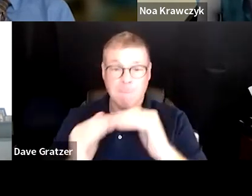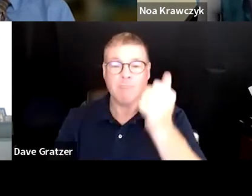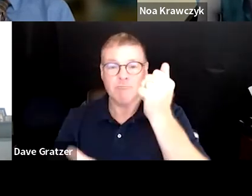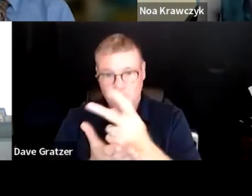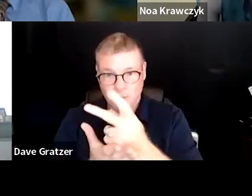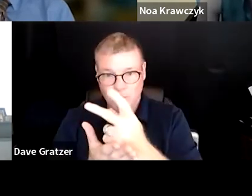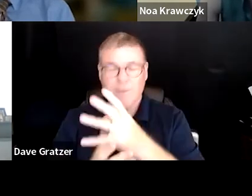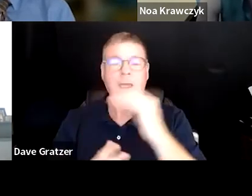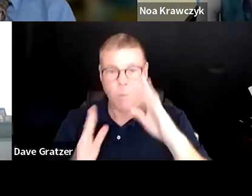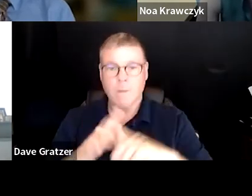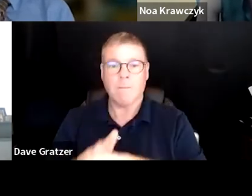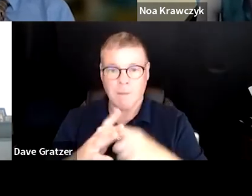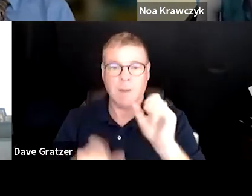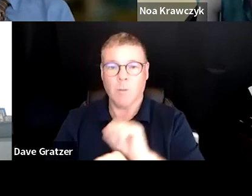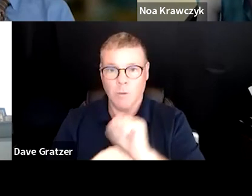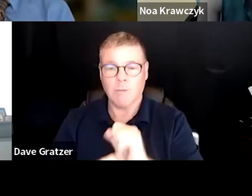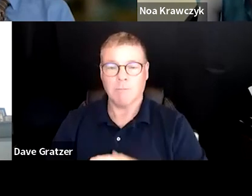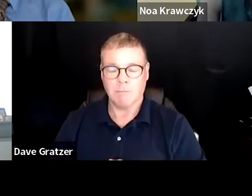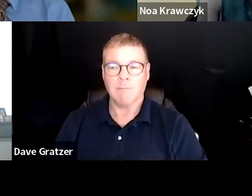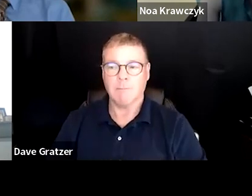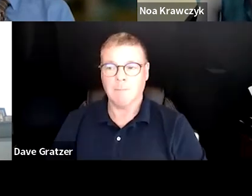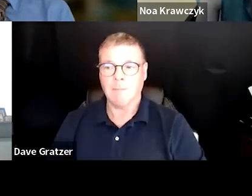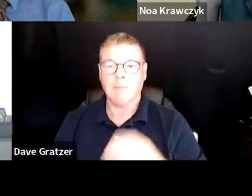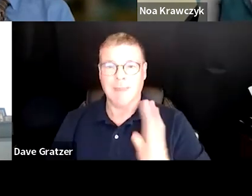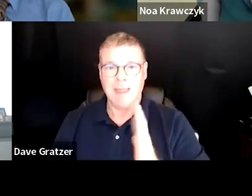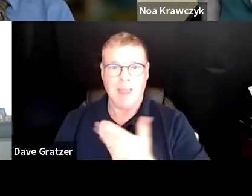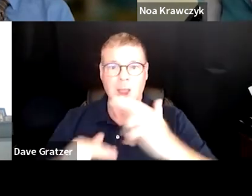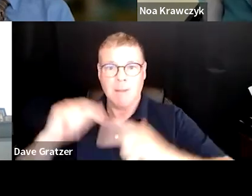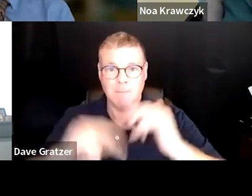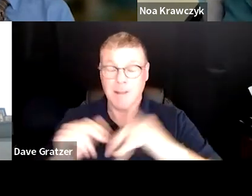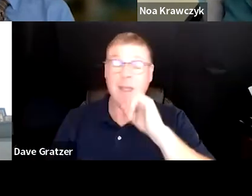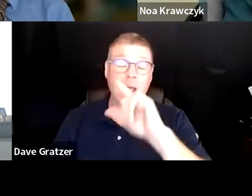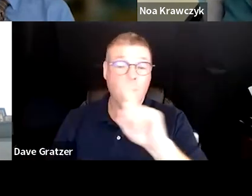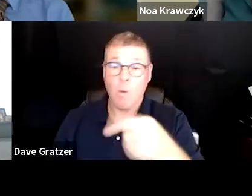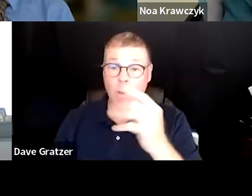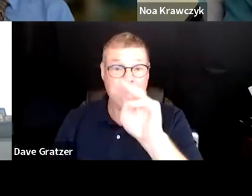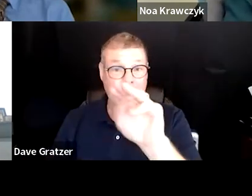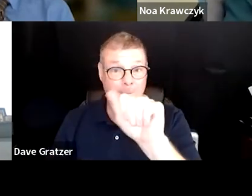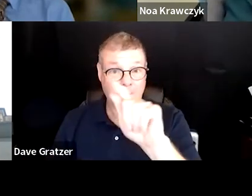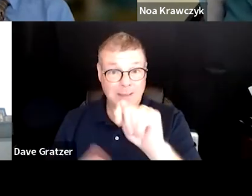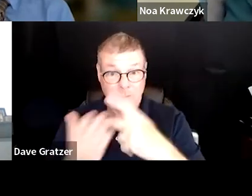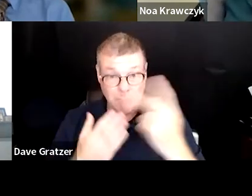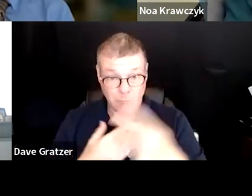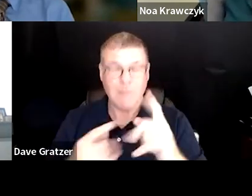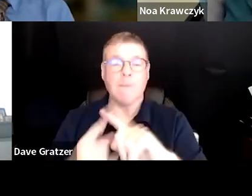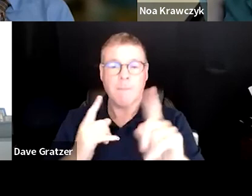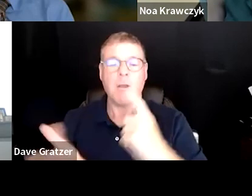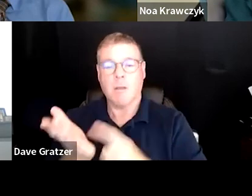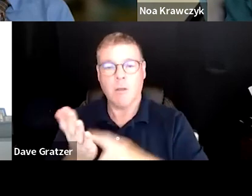and will begin working in our facility. So with individuals not just in our MAT program, but individuals with the substance use disorder.